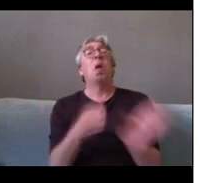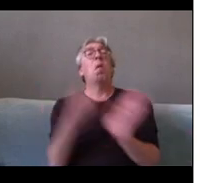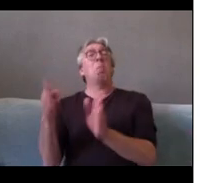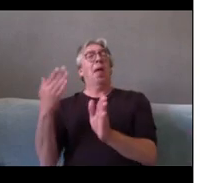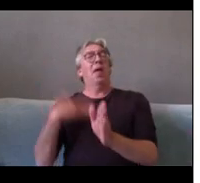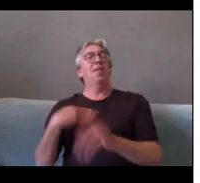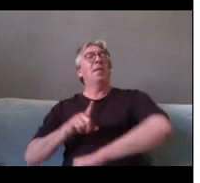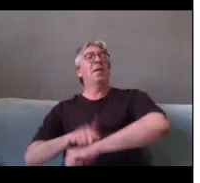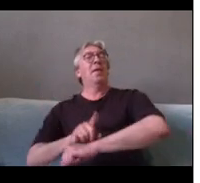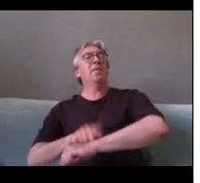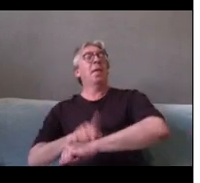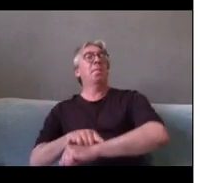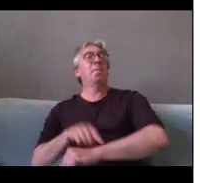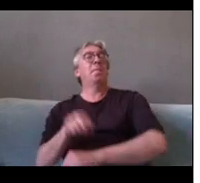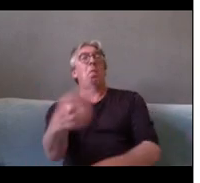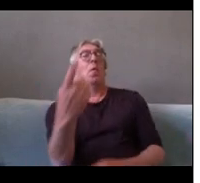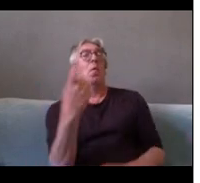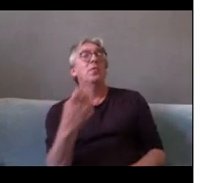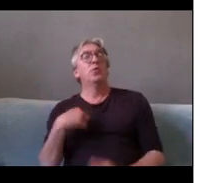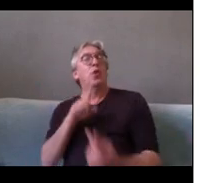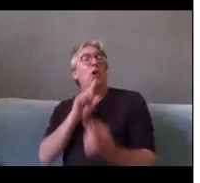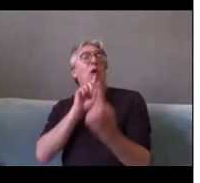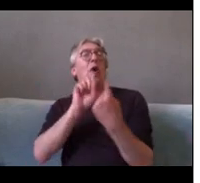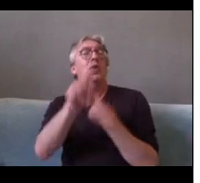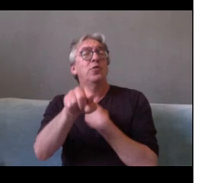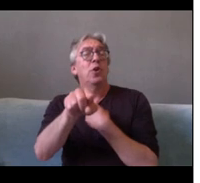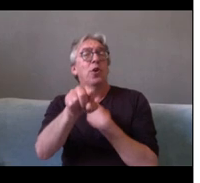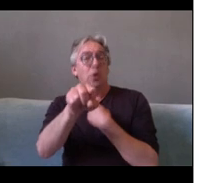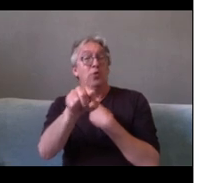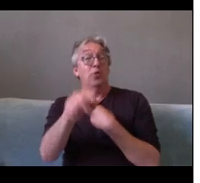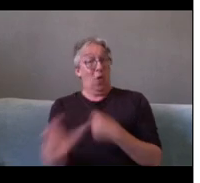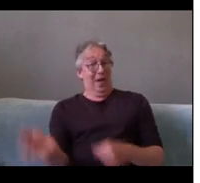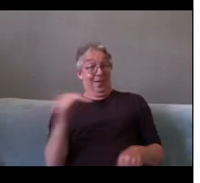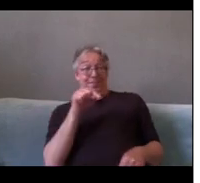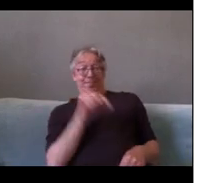So technical questions in the chat box and about content in the question box.